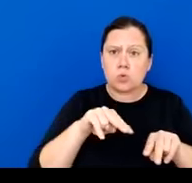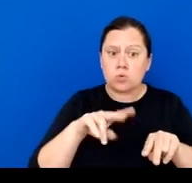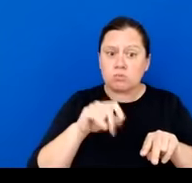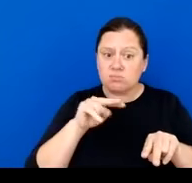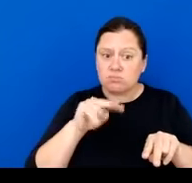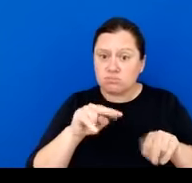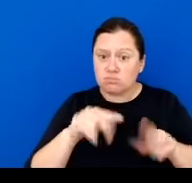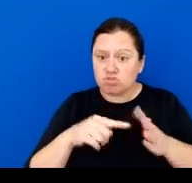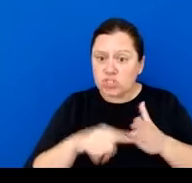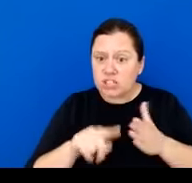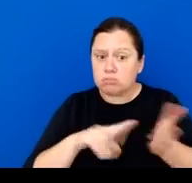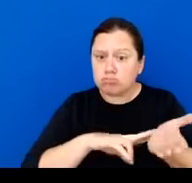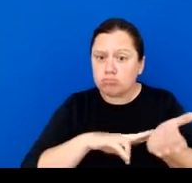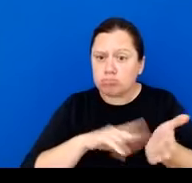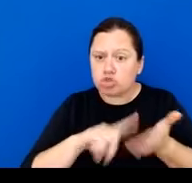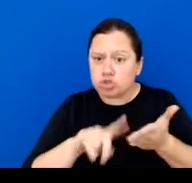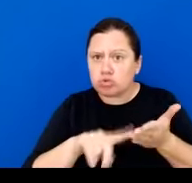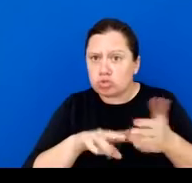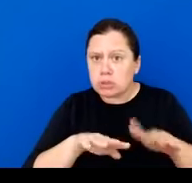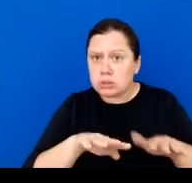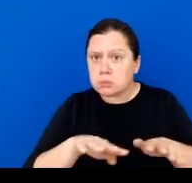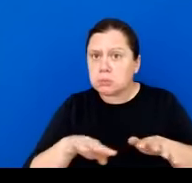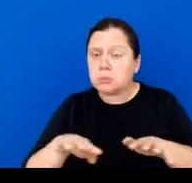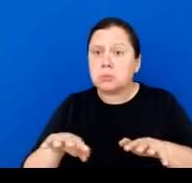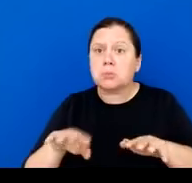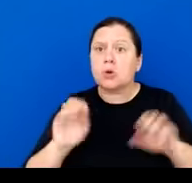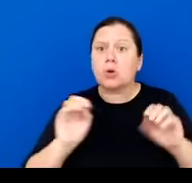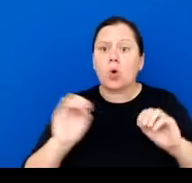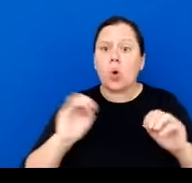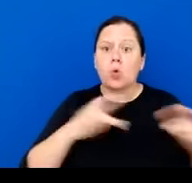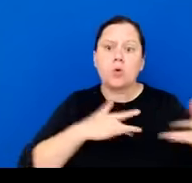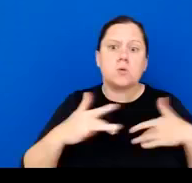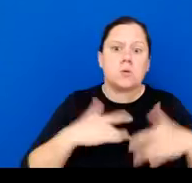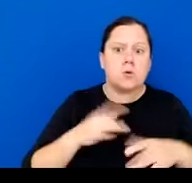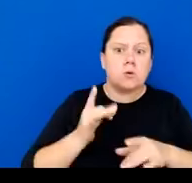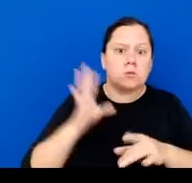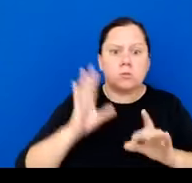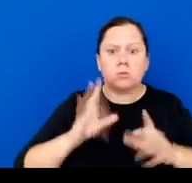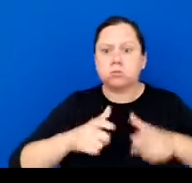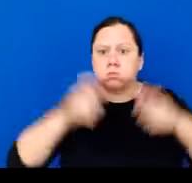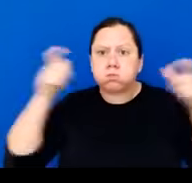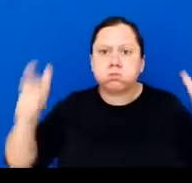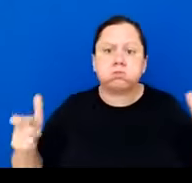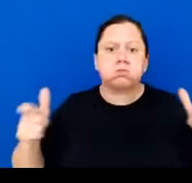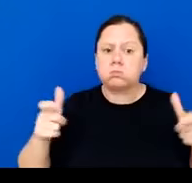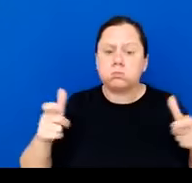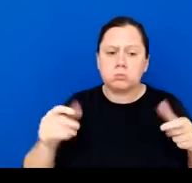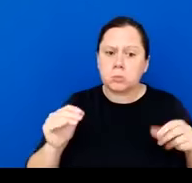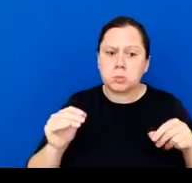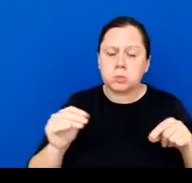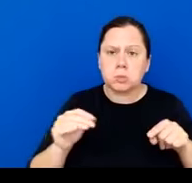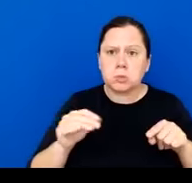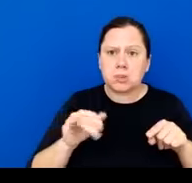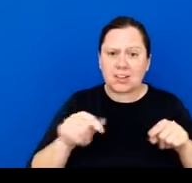southern uh you know southern fire movement and it really gives us the opportunity to not only have all these lines